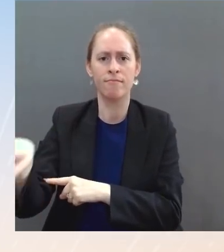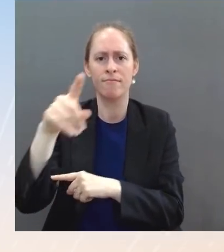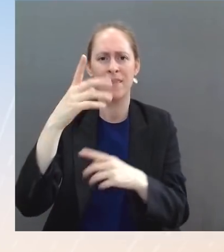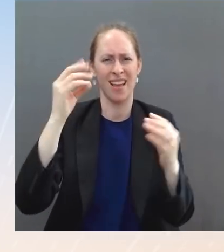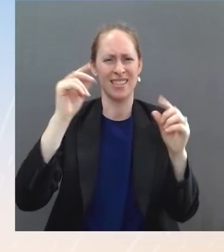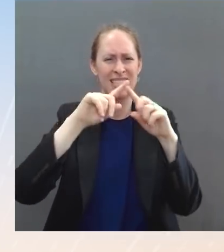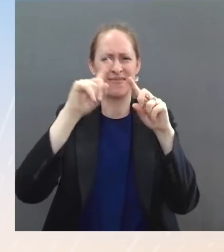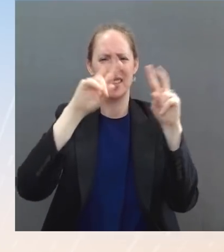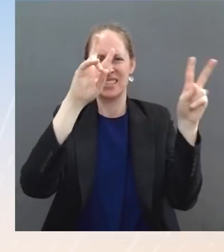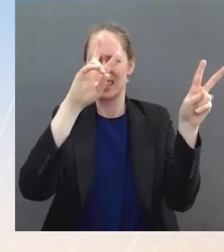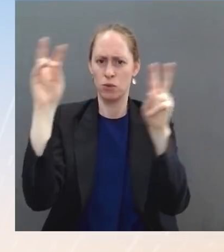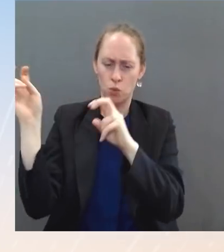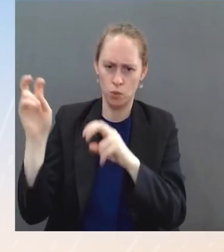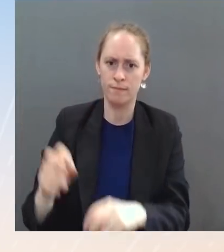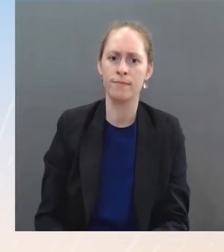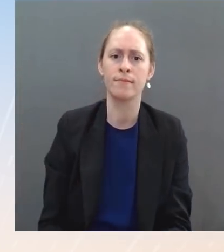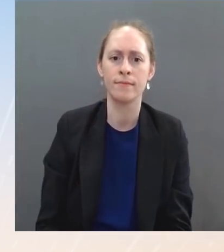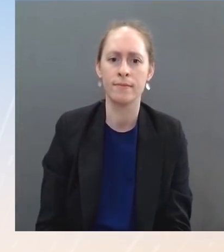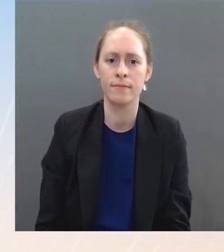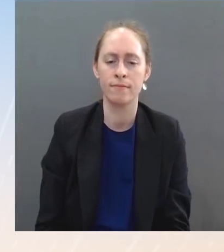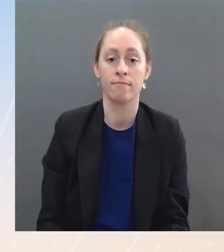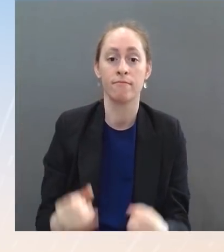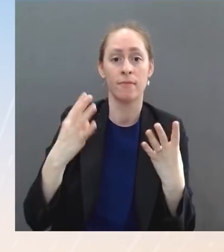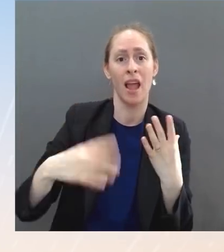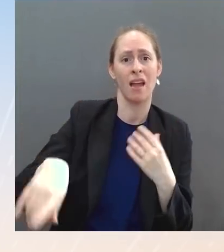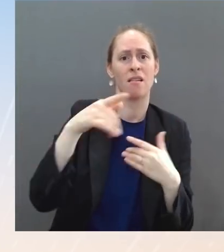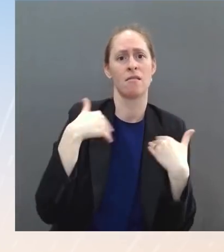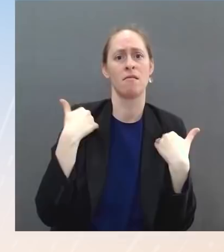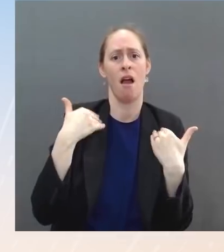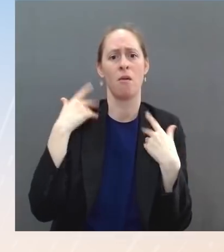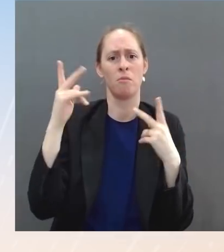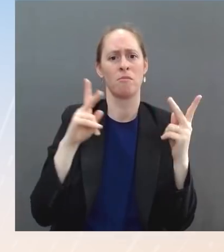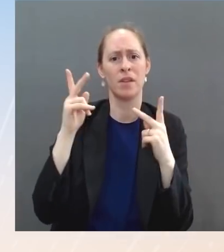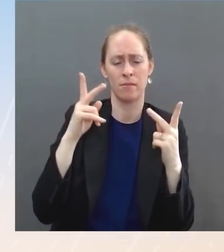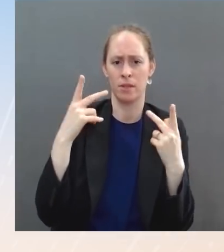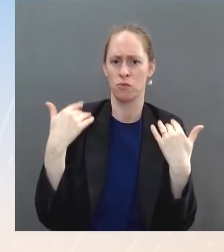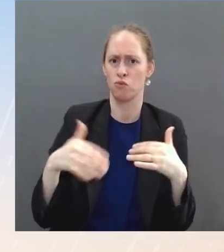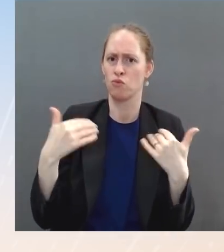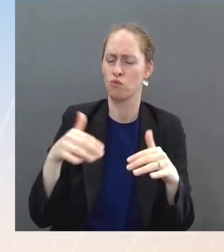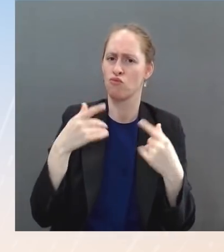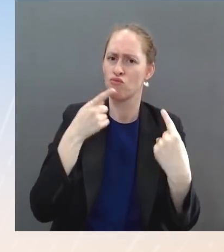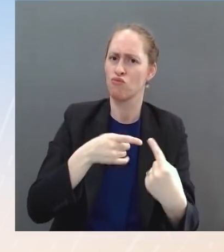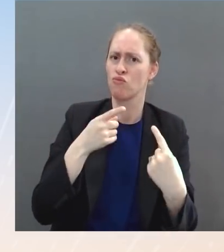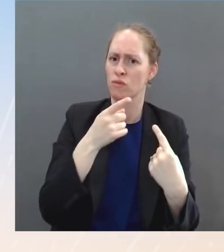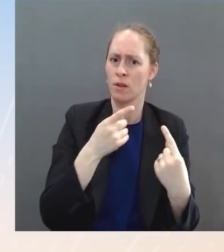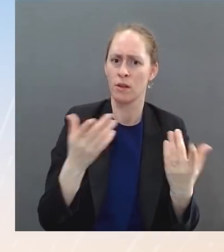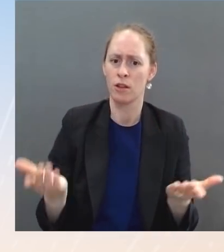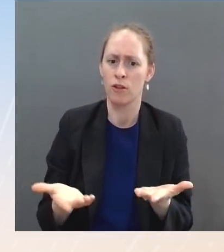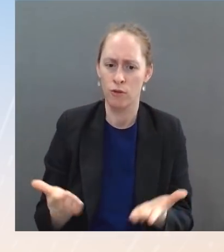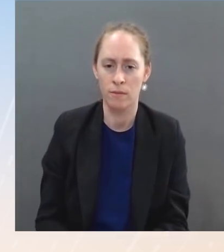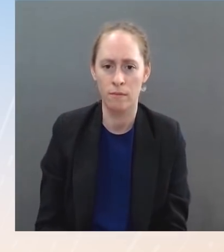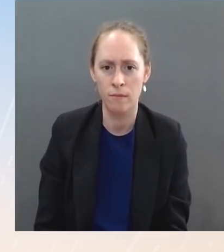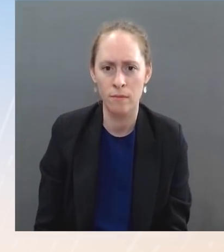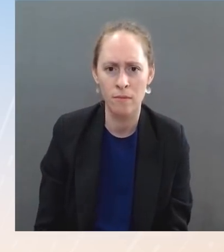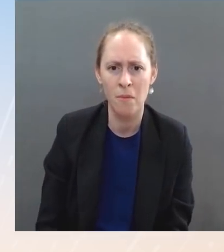who are impacted across the country. The Press: And then, what about this new law in Florida? At what age does the White House